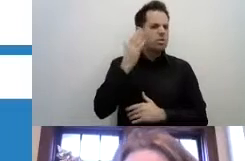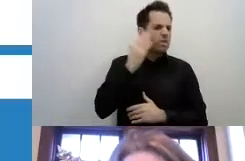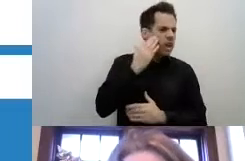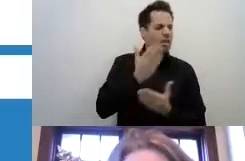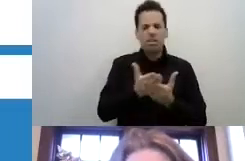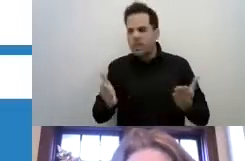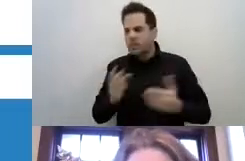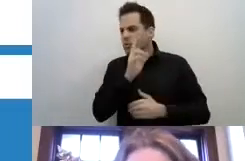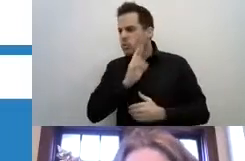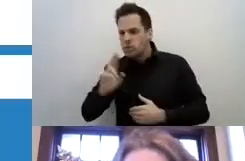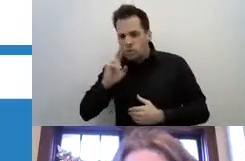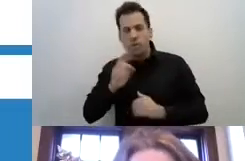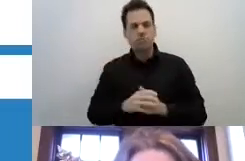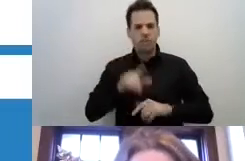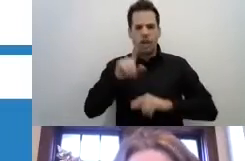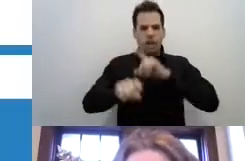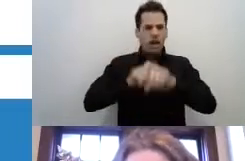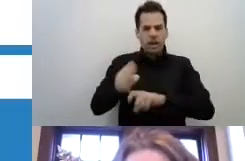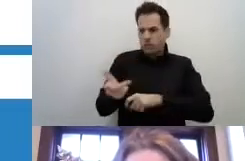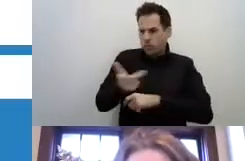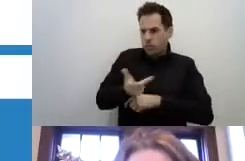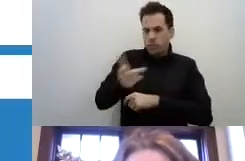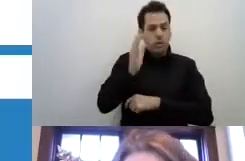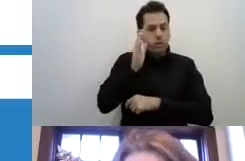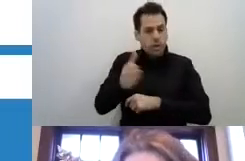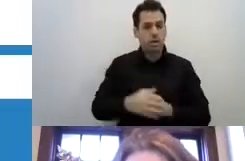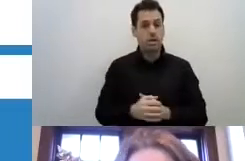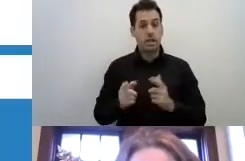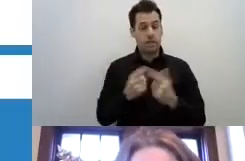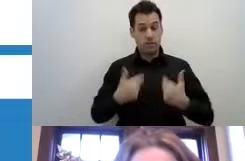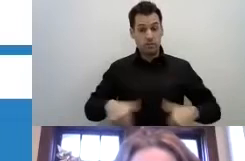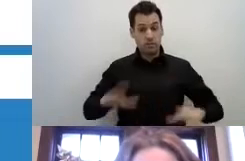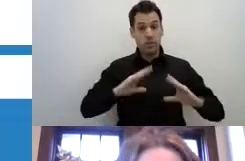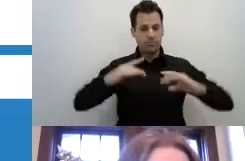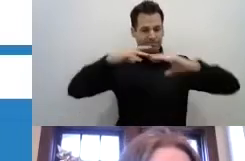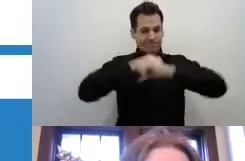event will end with a few closing remarks and and resources to keep you busy in the future